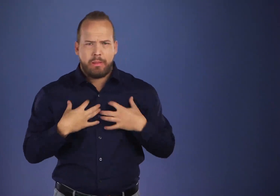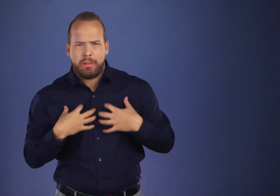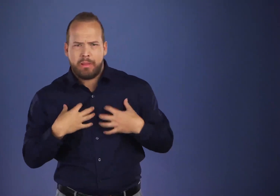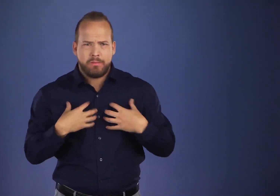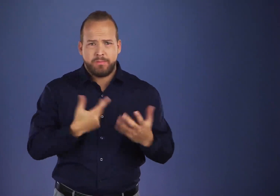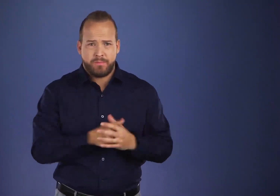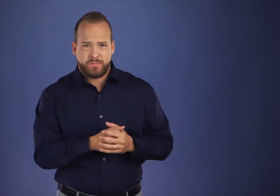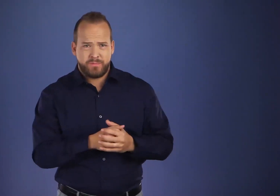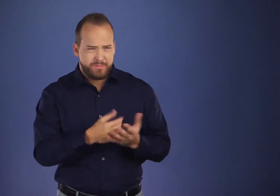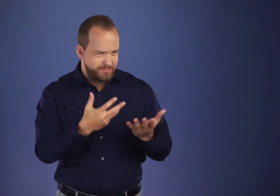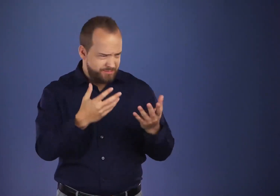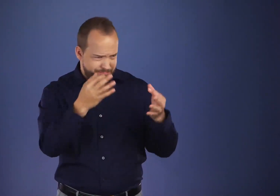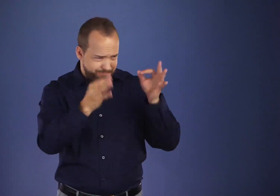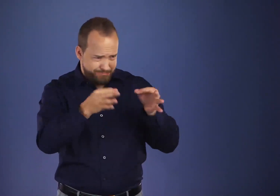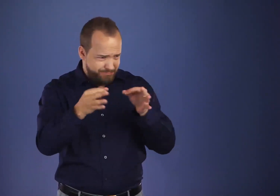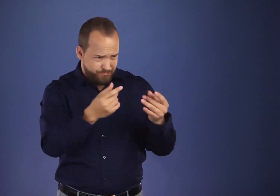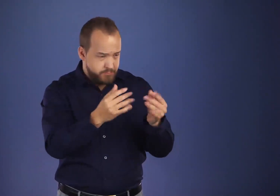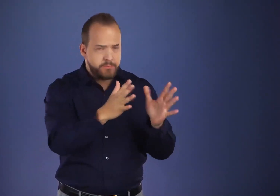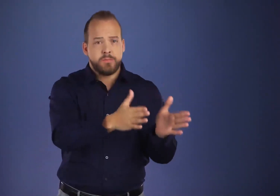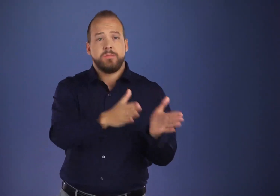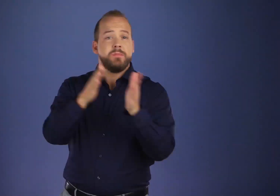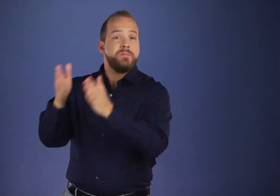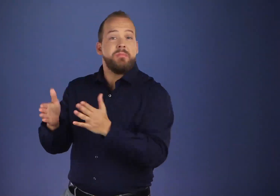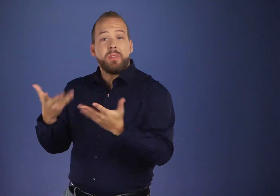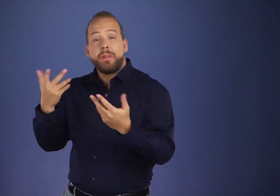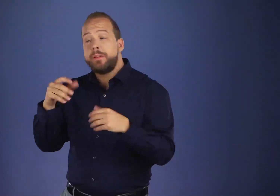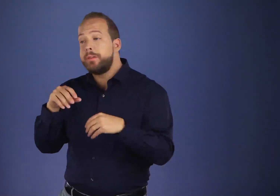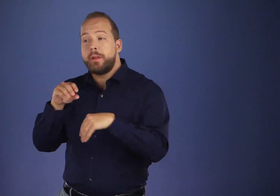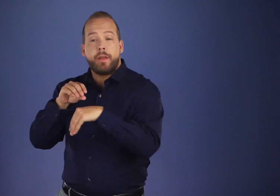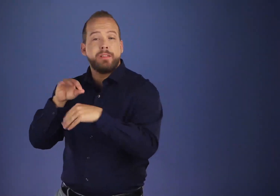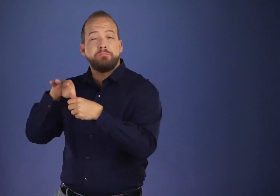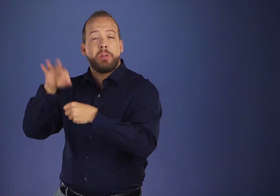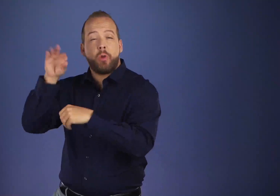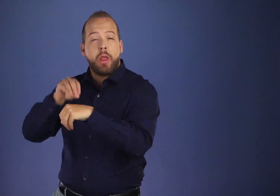Or do we first consult those who are to be gravely affected?